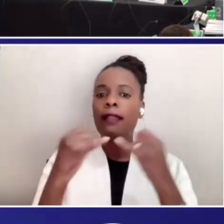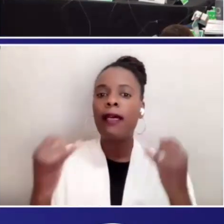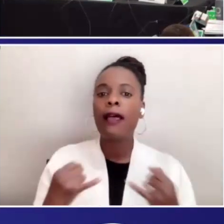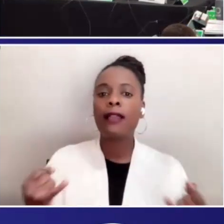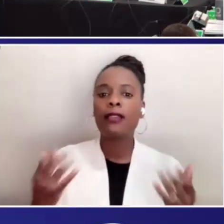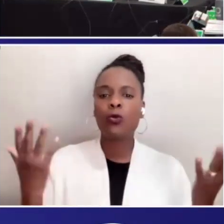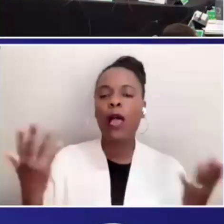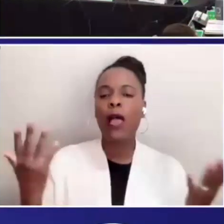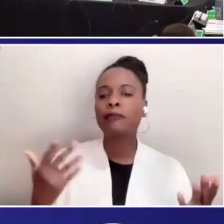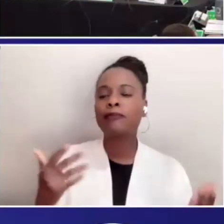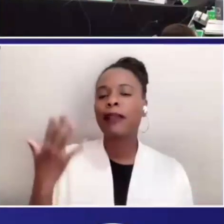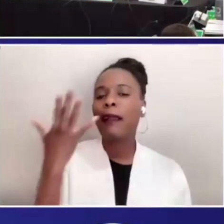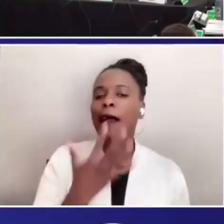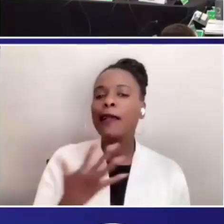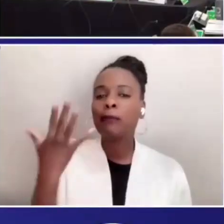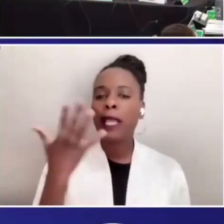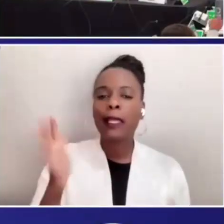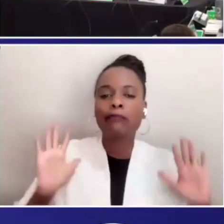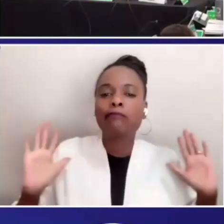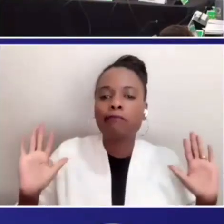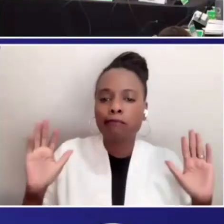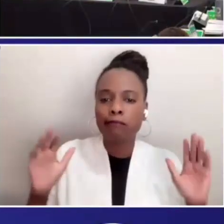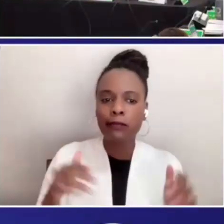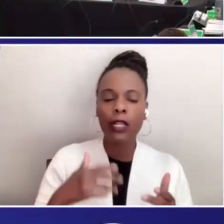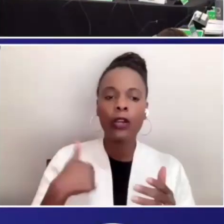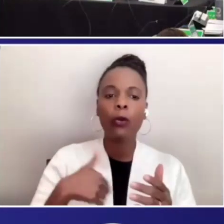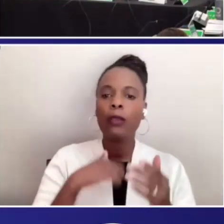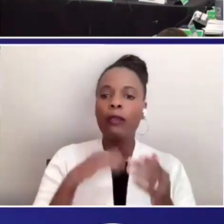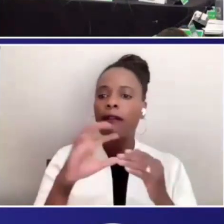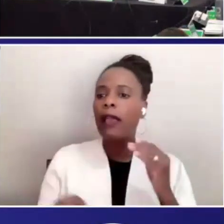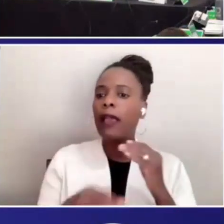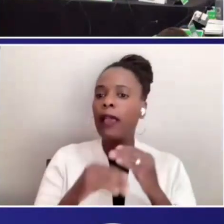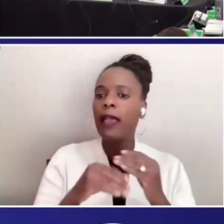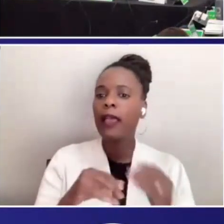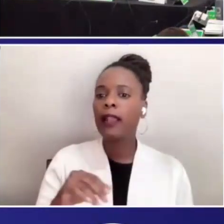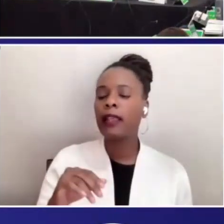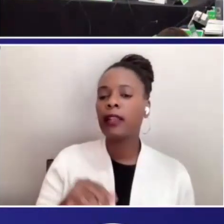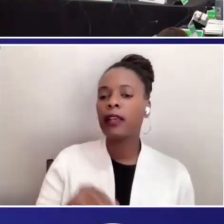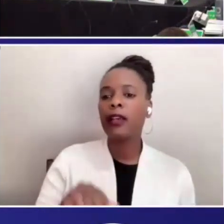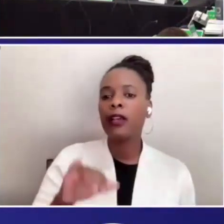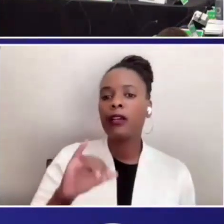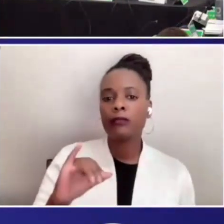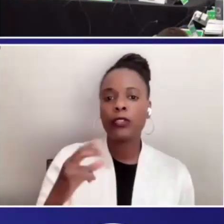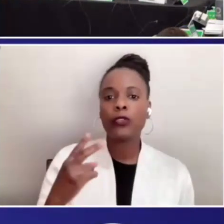at first. And then we have inserted Romanette two (a)(b),